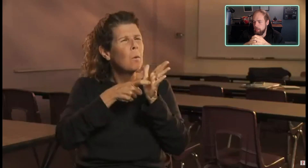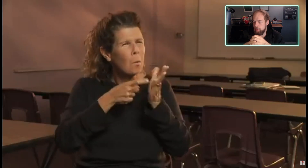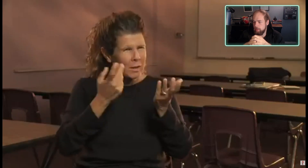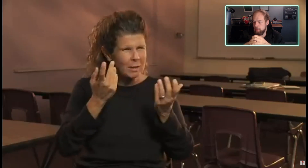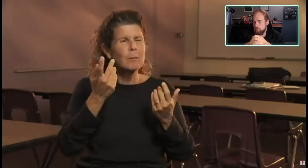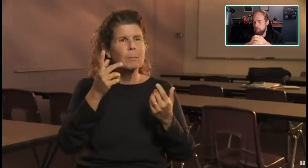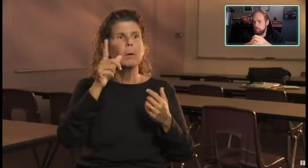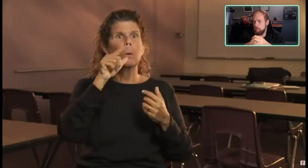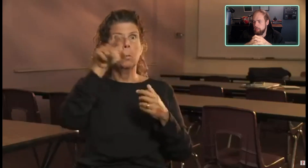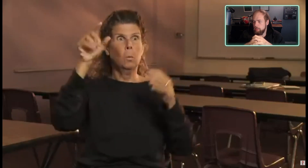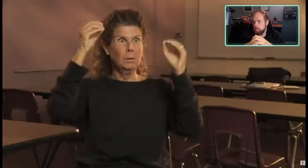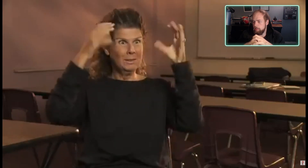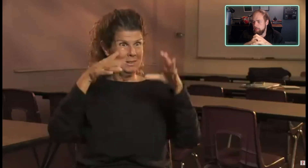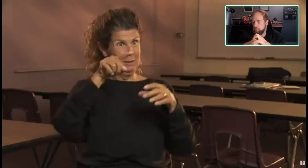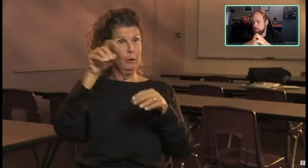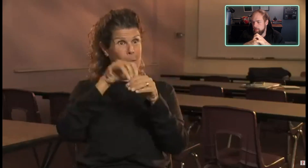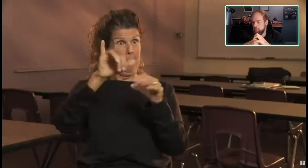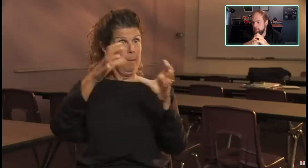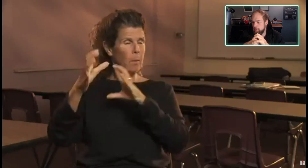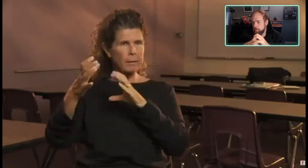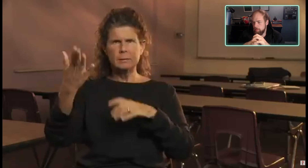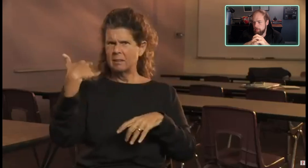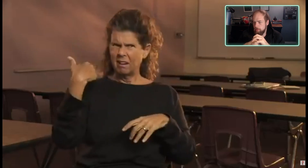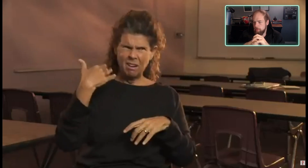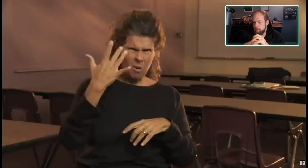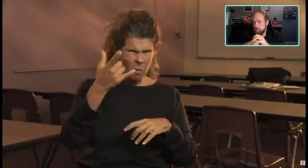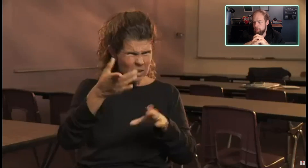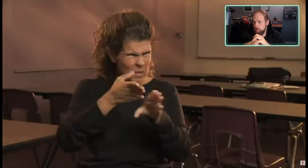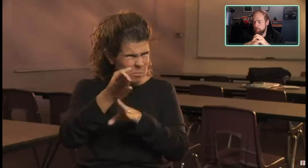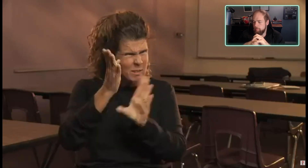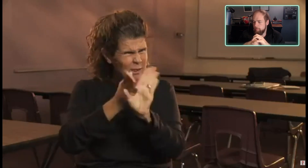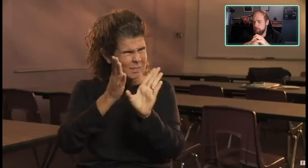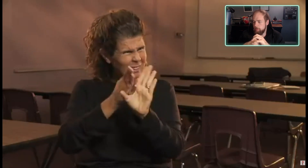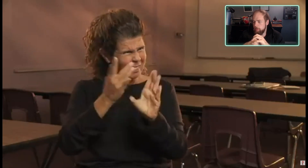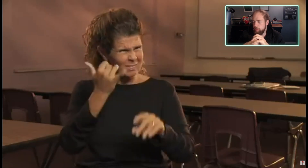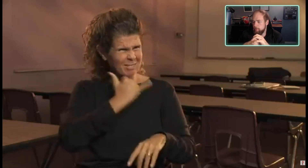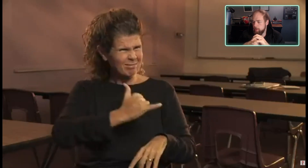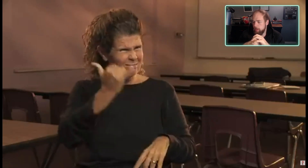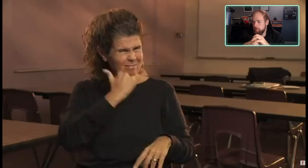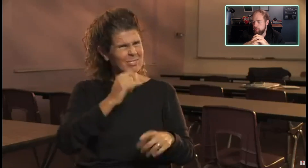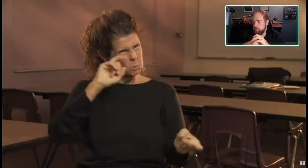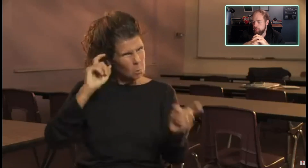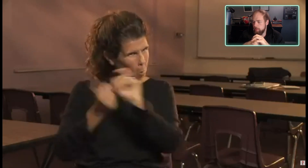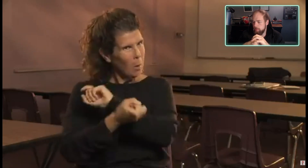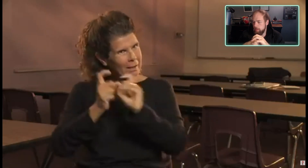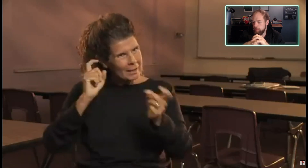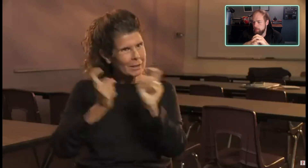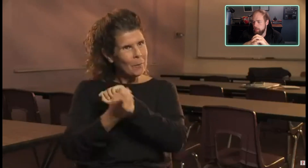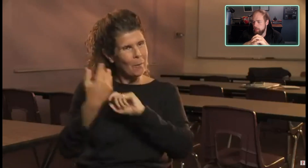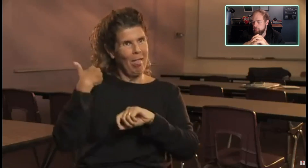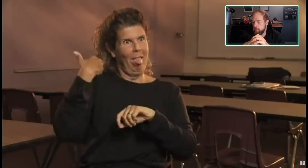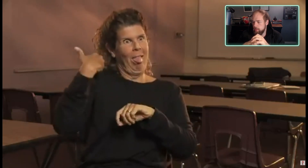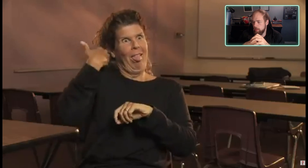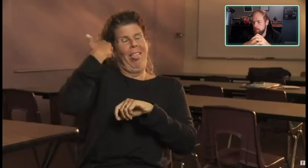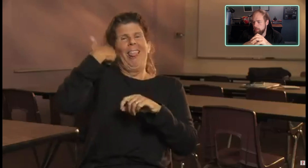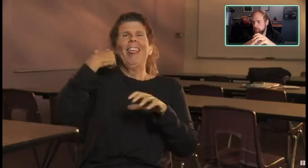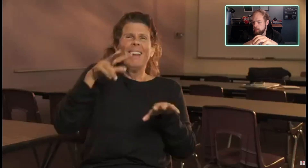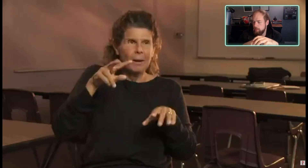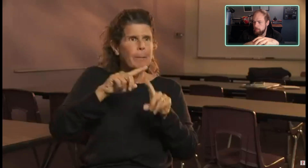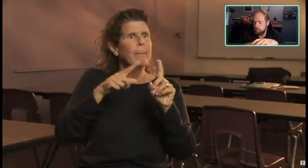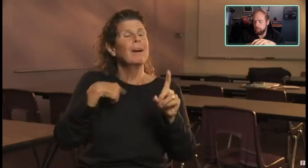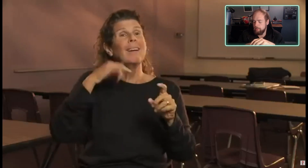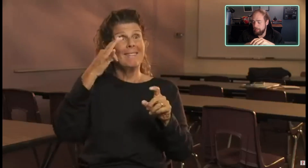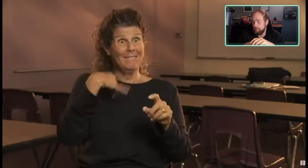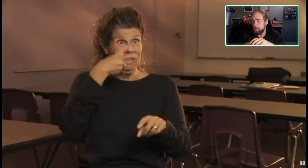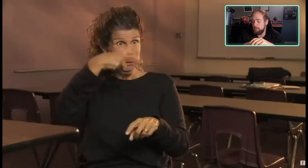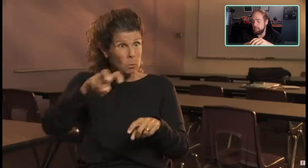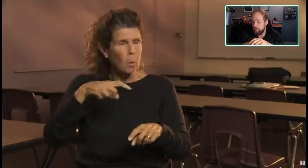classes that match the requirements to become a teacher instead of a psychologist psychology